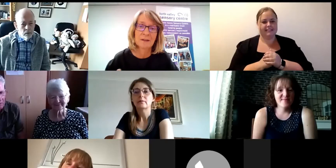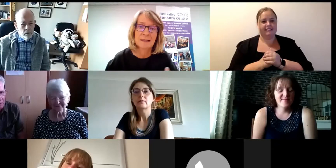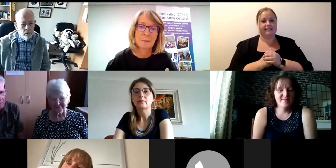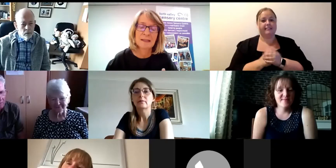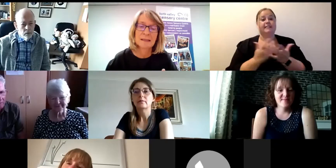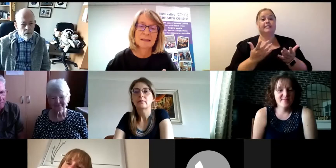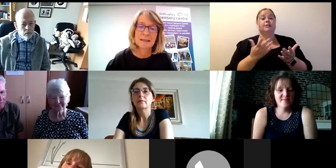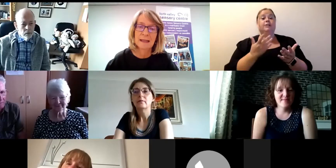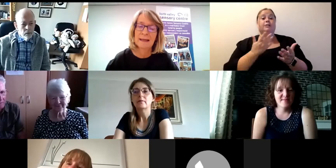experiences